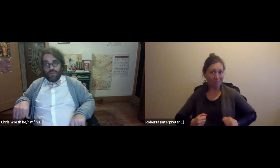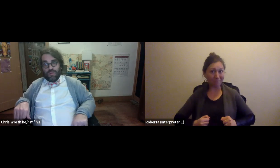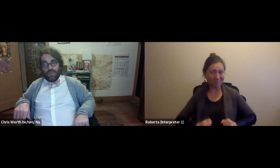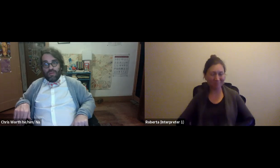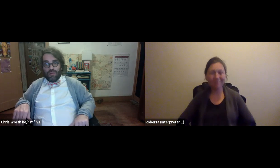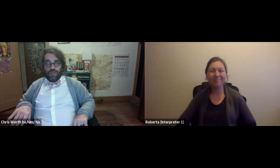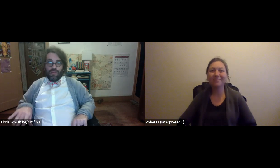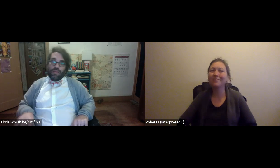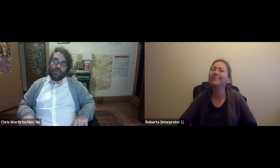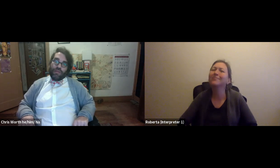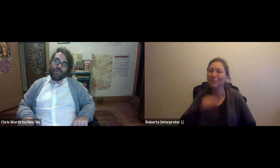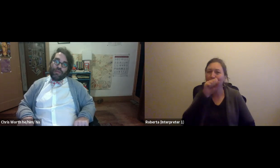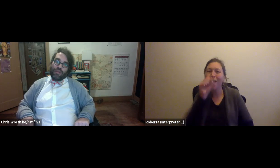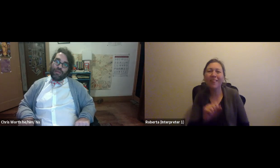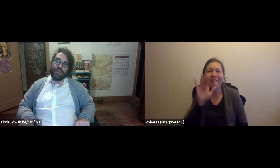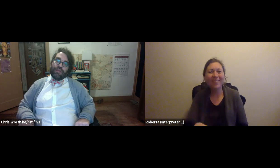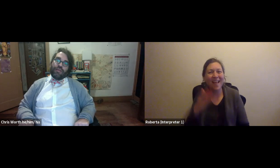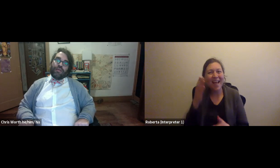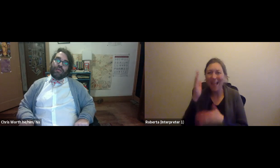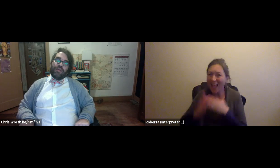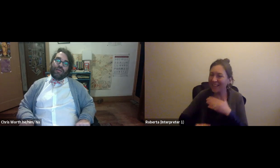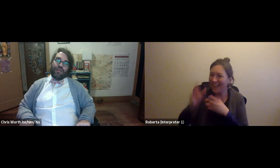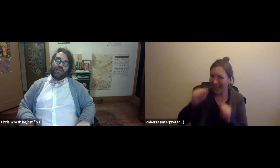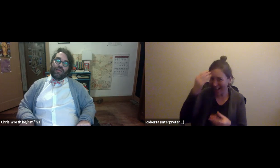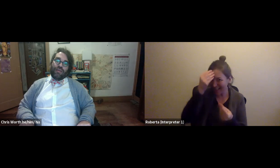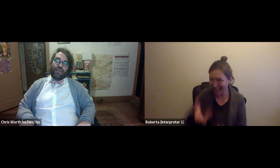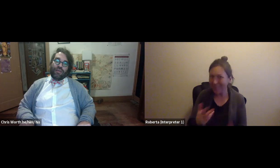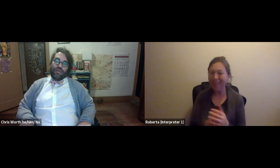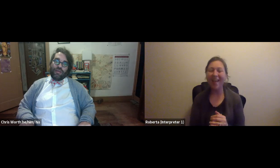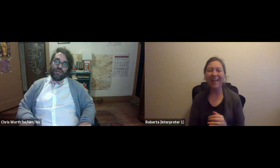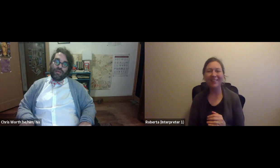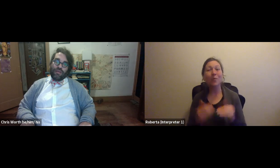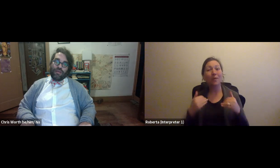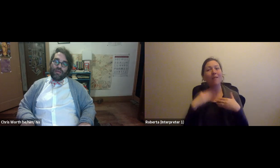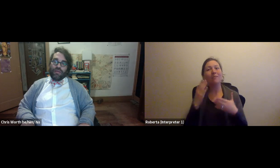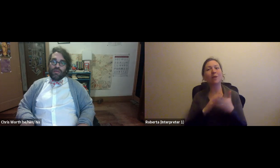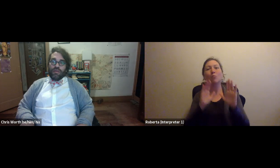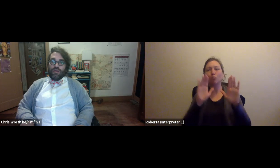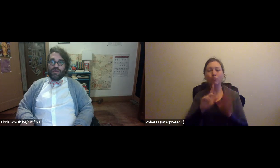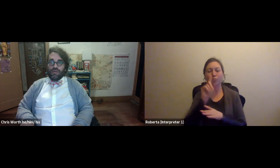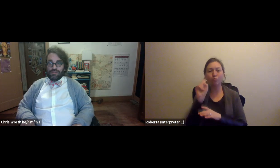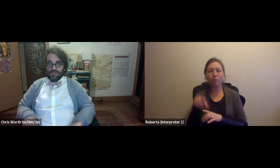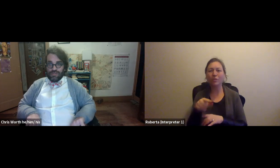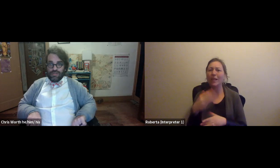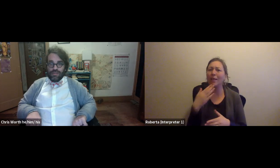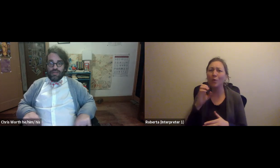love that ending, can I just say that. We've got some great questions, Chris thank you so much for